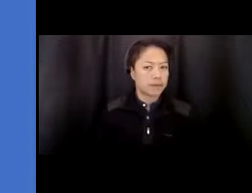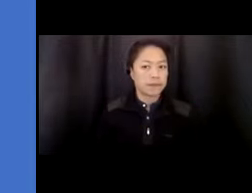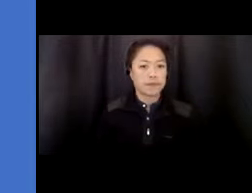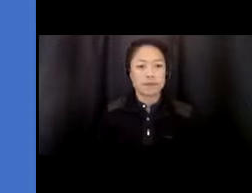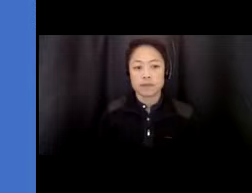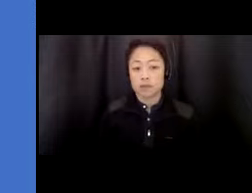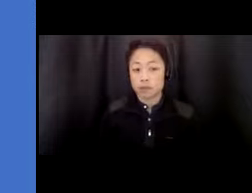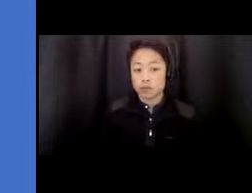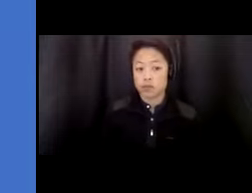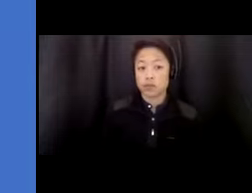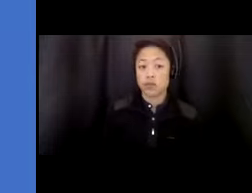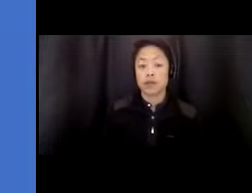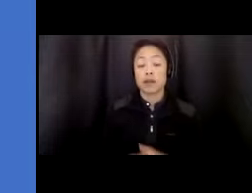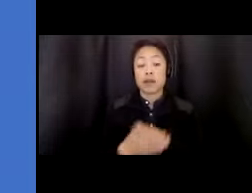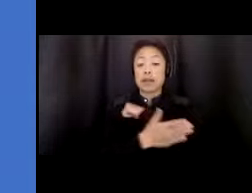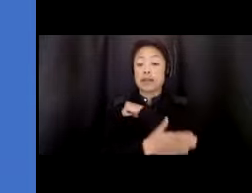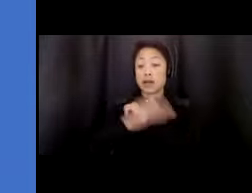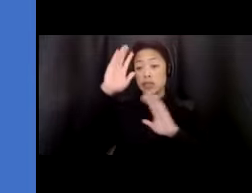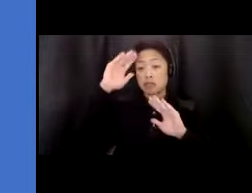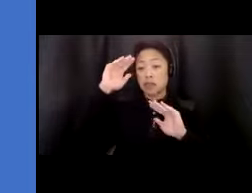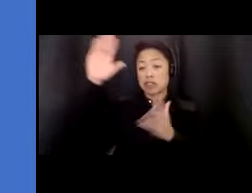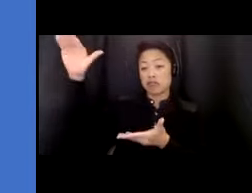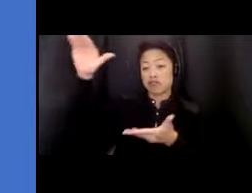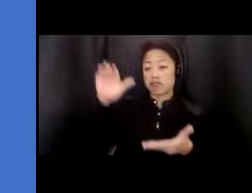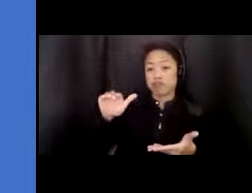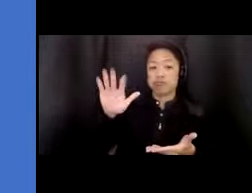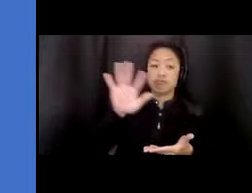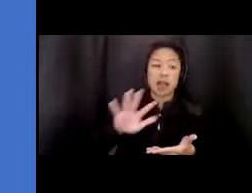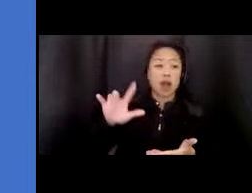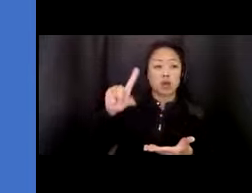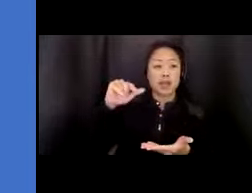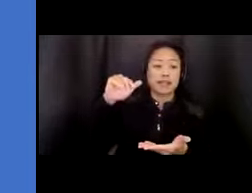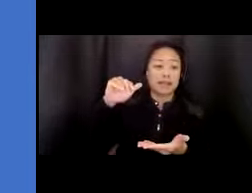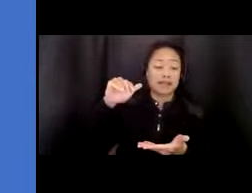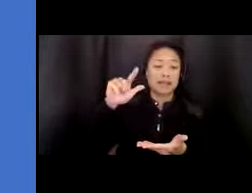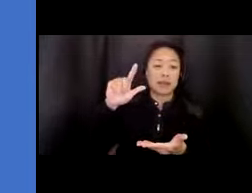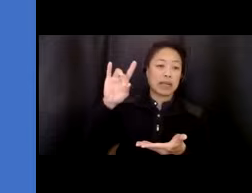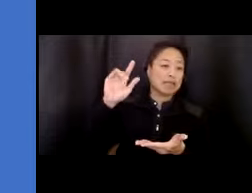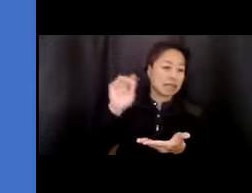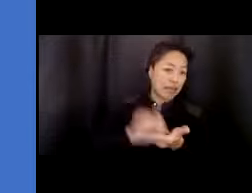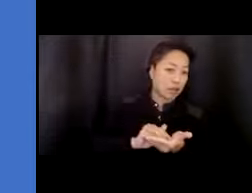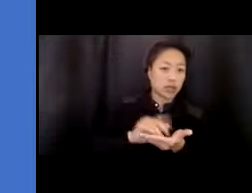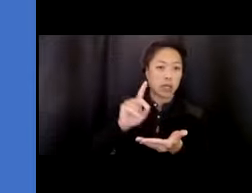The county is expected to get about 20,000 doses of the vaccine made by Pfizer